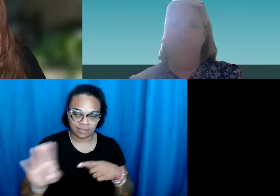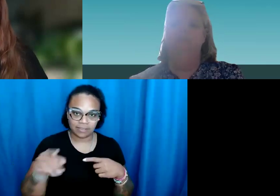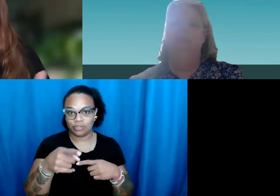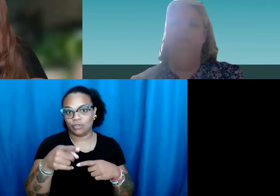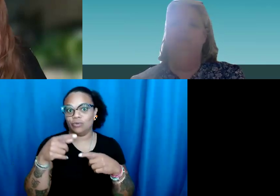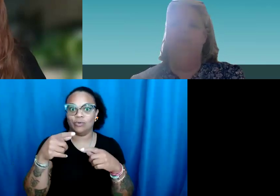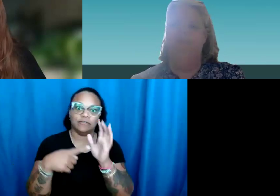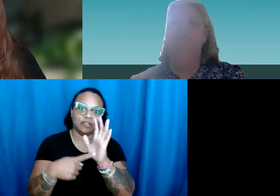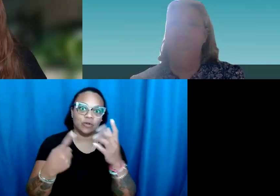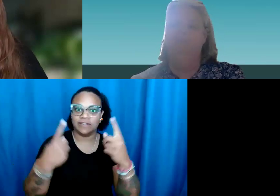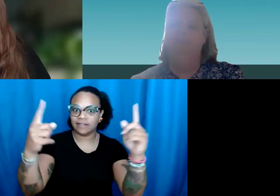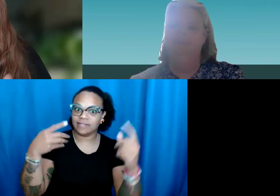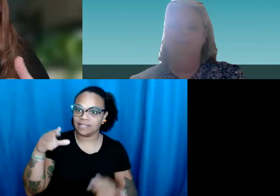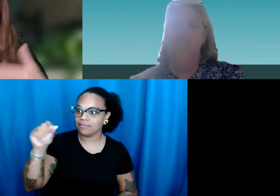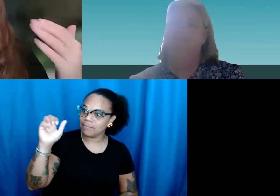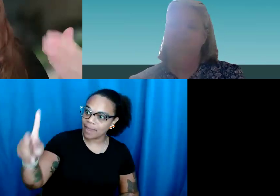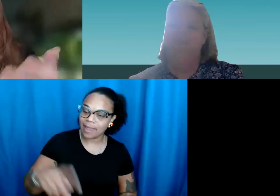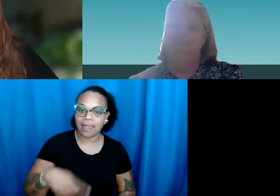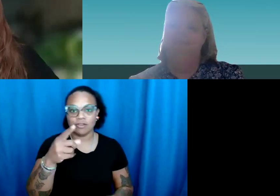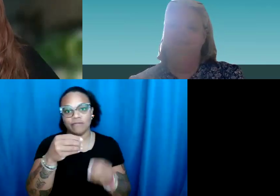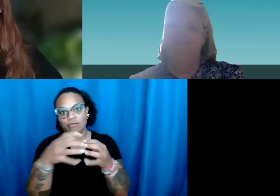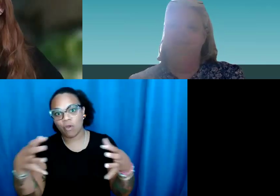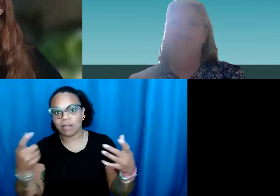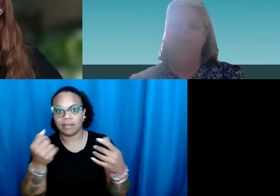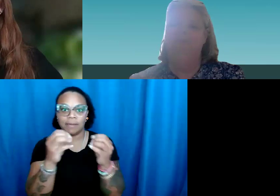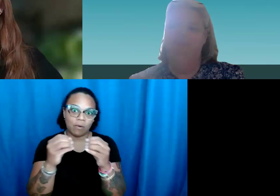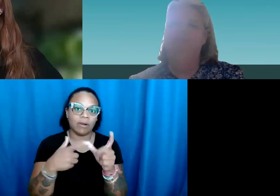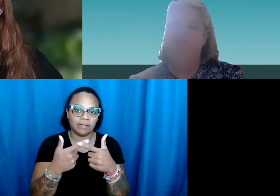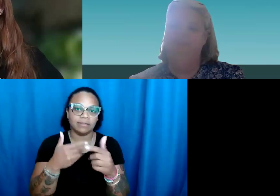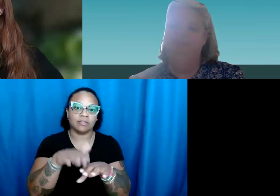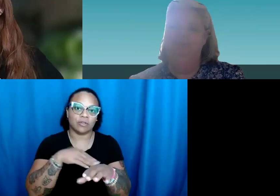You are able to repay and grow a little bit more and then slowly move on to the next level.